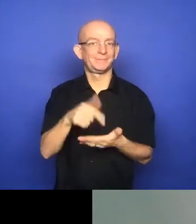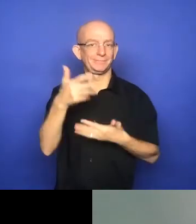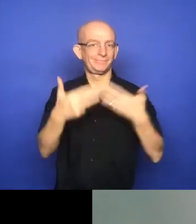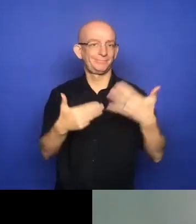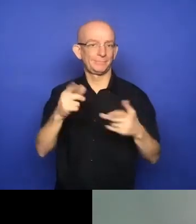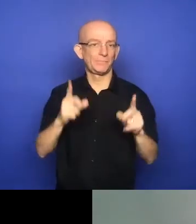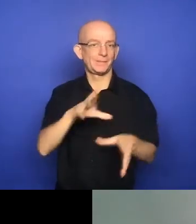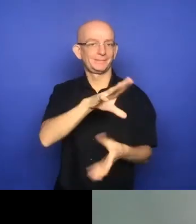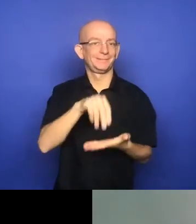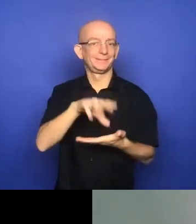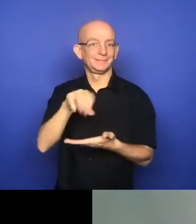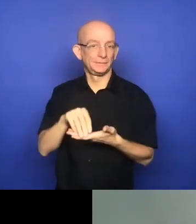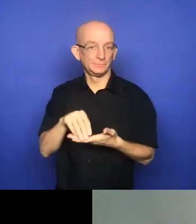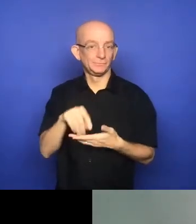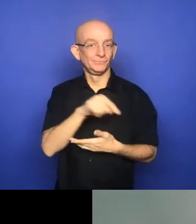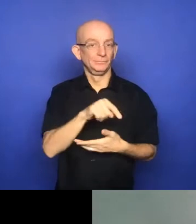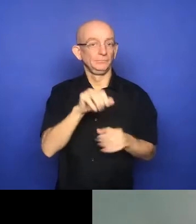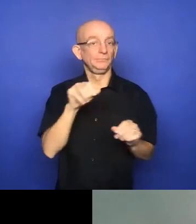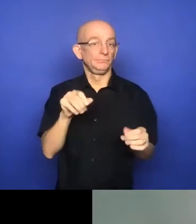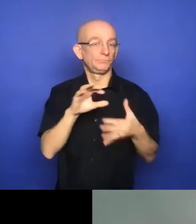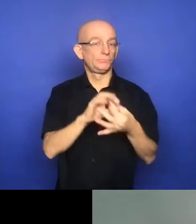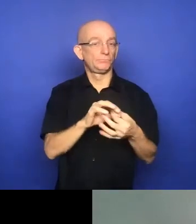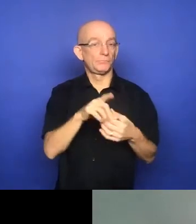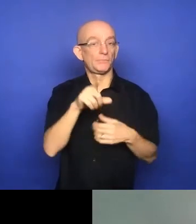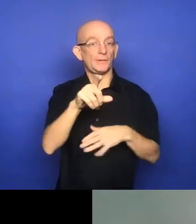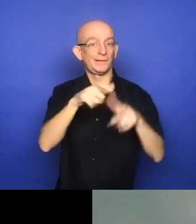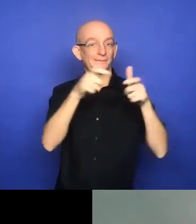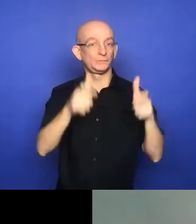collection. These include the Institute of Development Studies